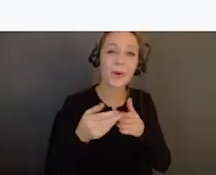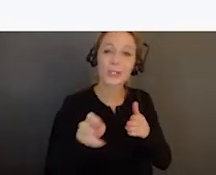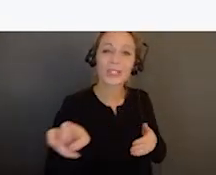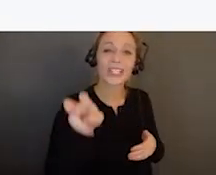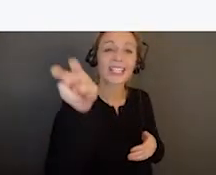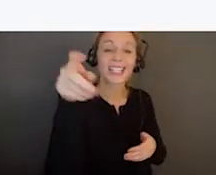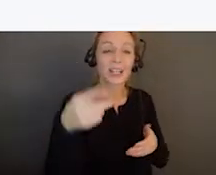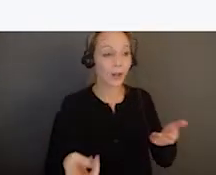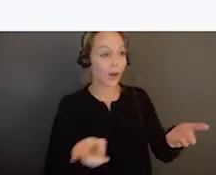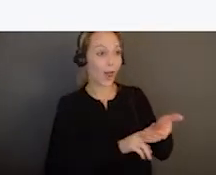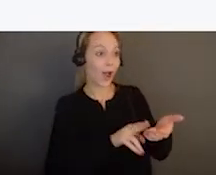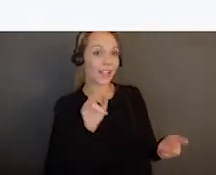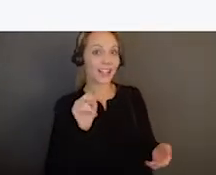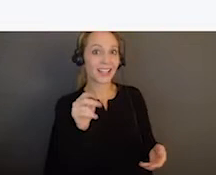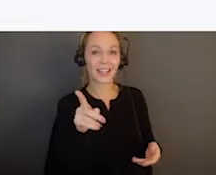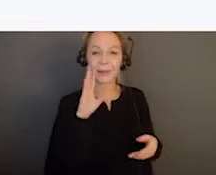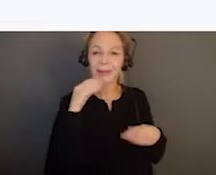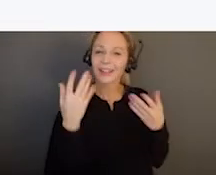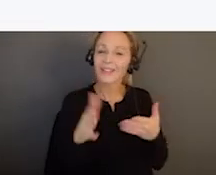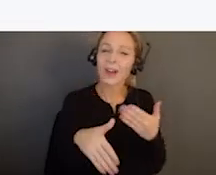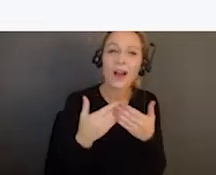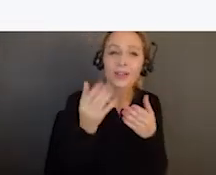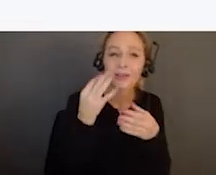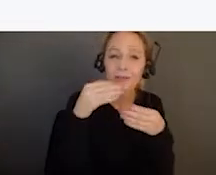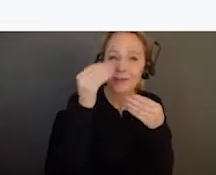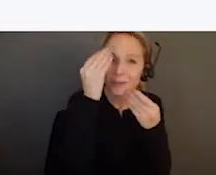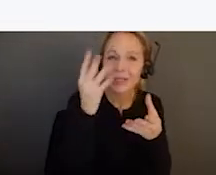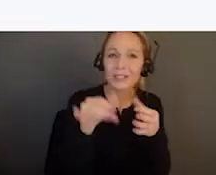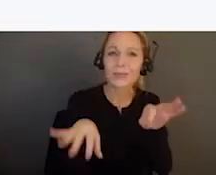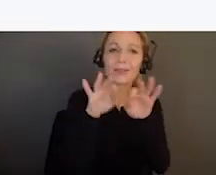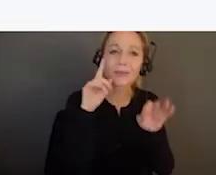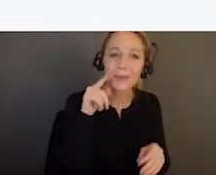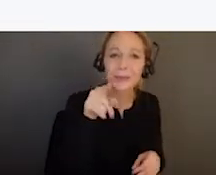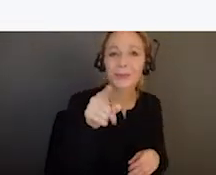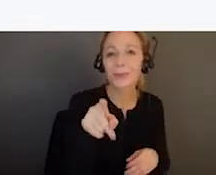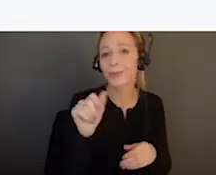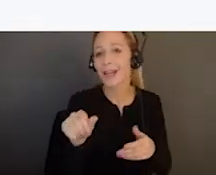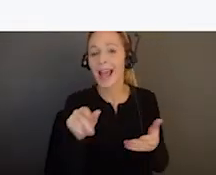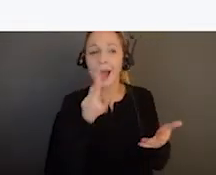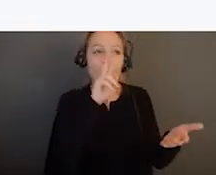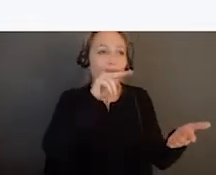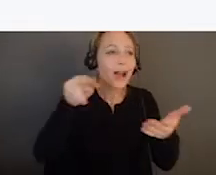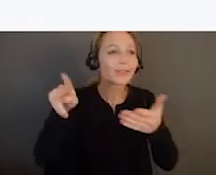YOU'RE PRESENTED WITH ALL THE INFORMATION THAT'S RELEVANT TO YOU. YOU MIGHT BROWSE RECOMMENDED PRODUCTS, ENGAGE WITH THE